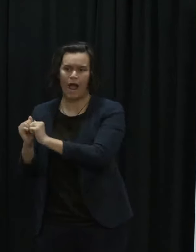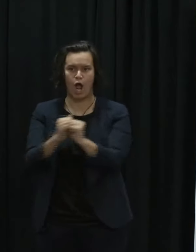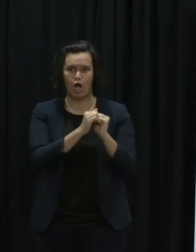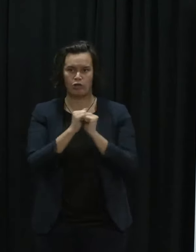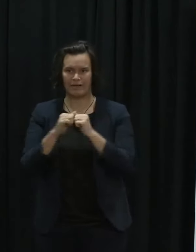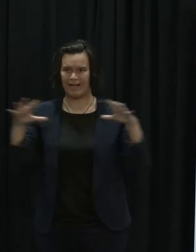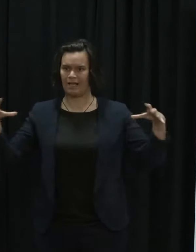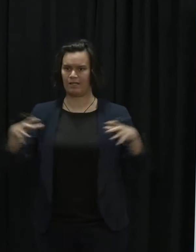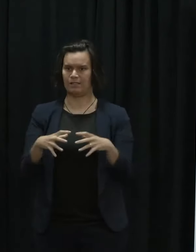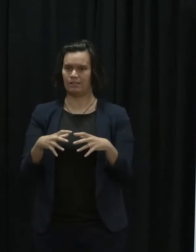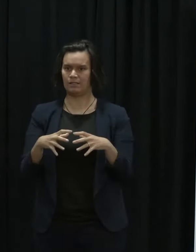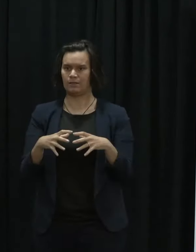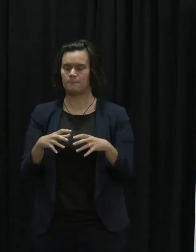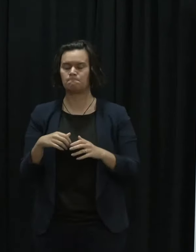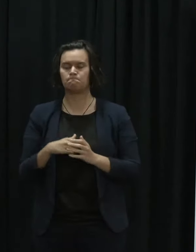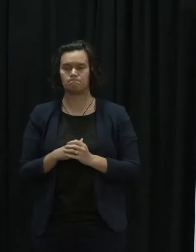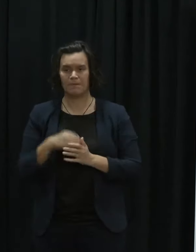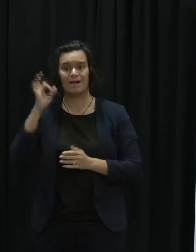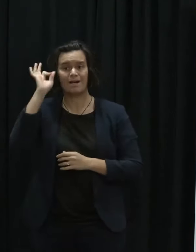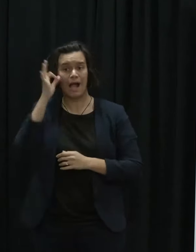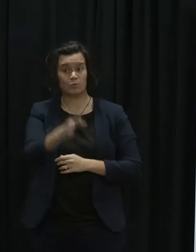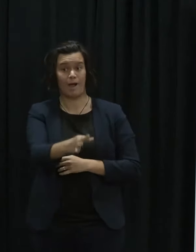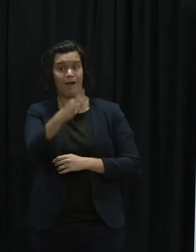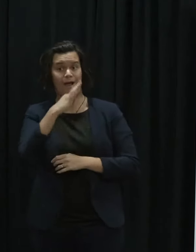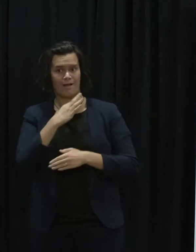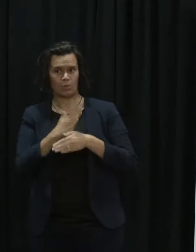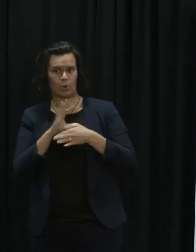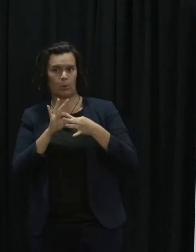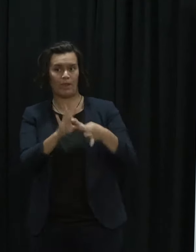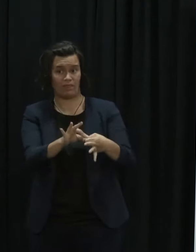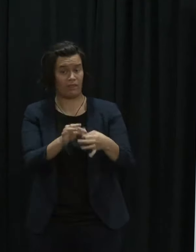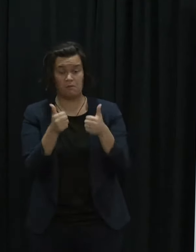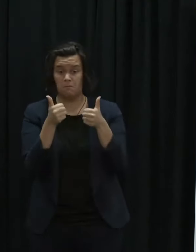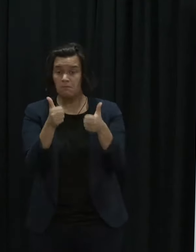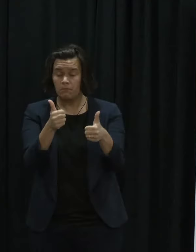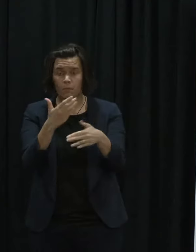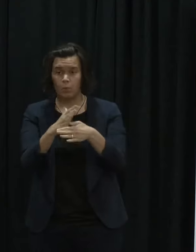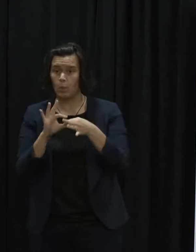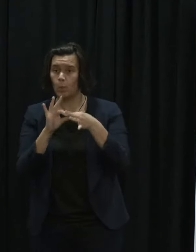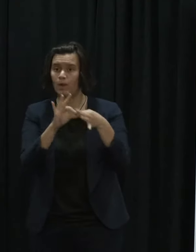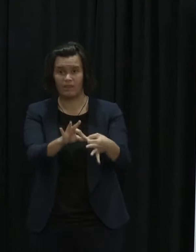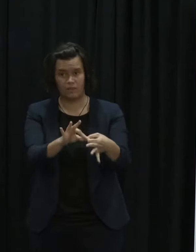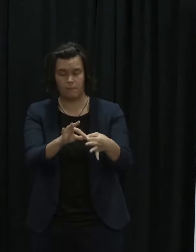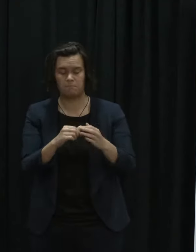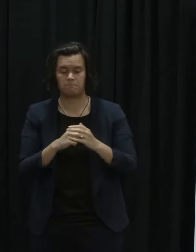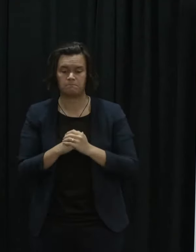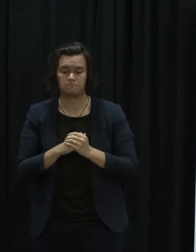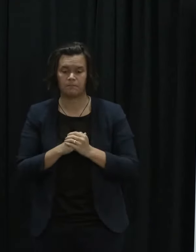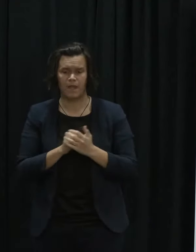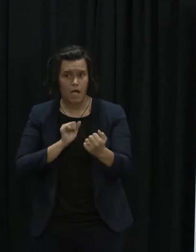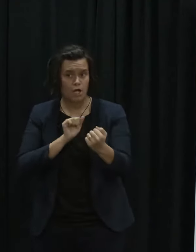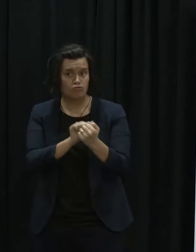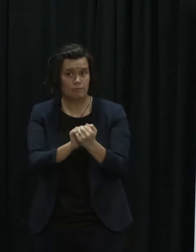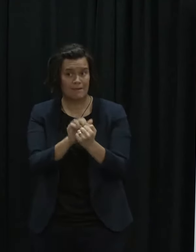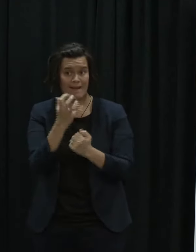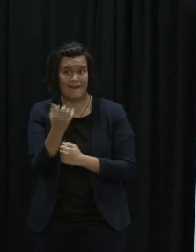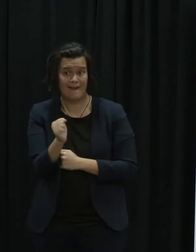We continue to walk -- work alongside local government to build consensus over a number of months.